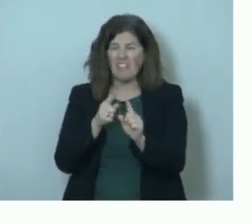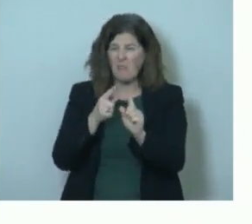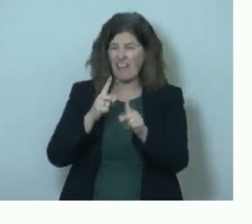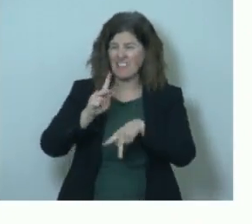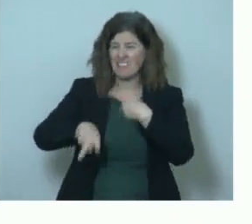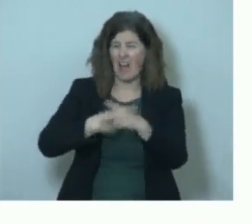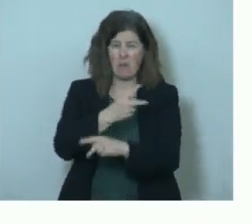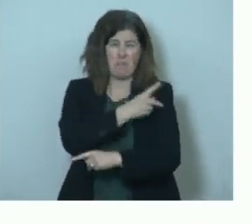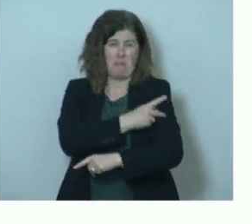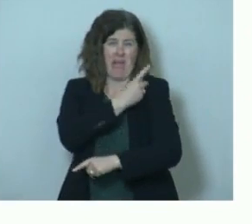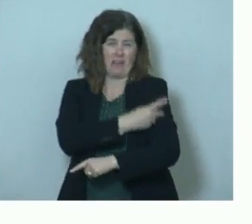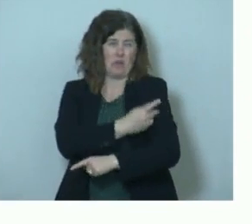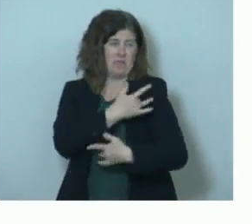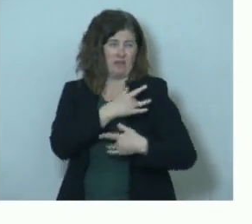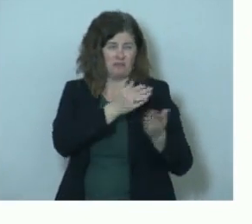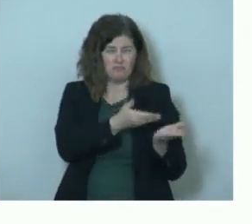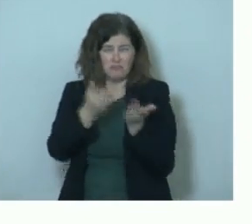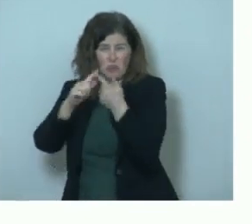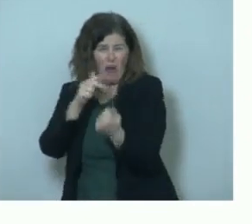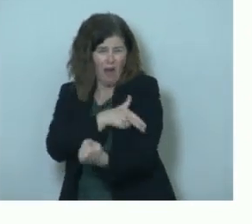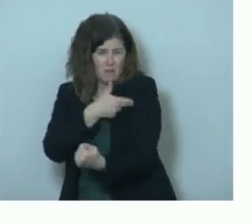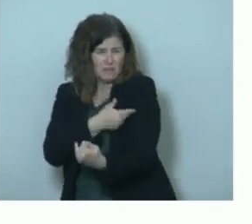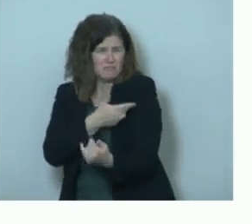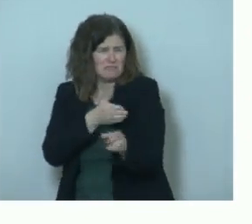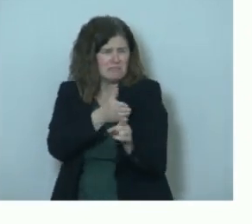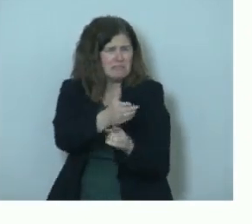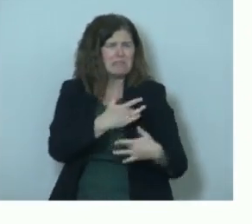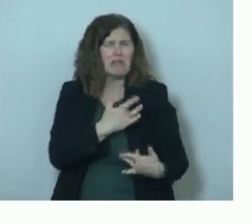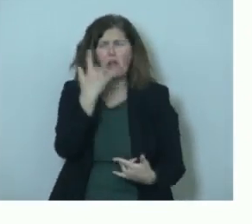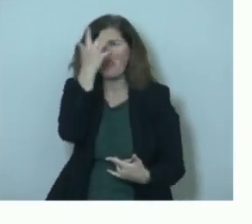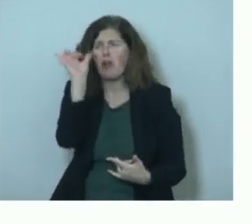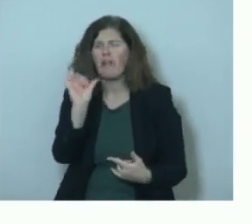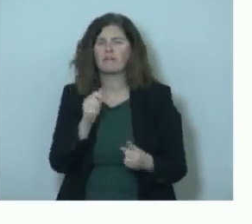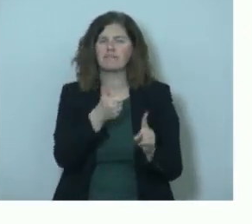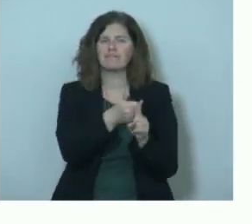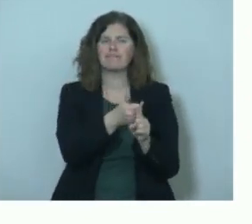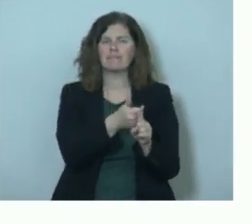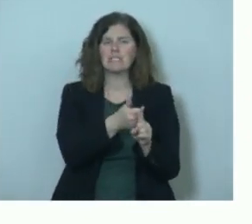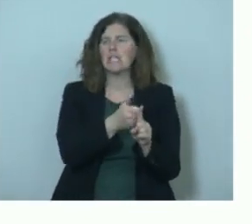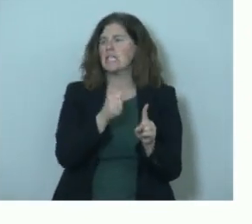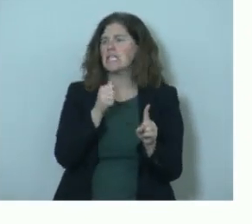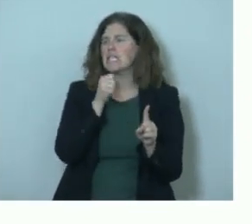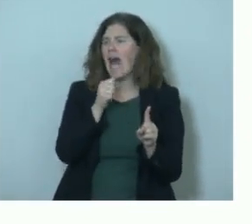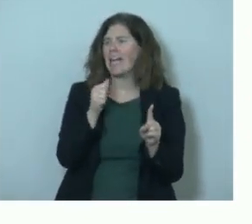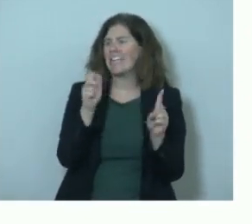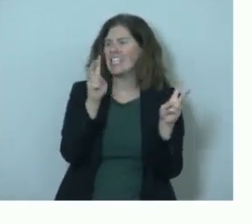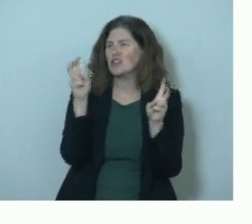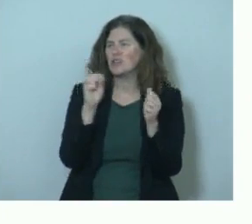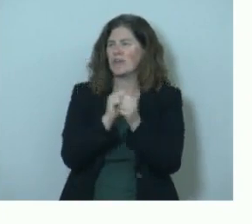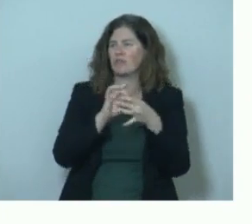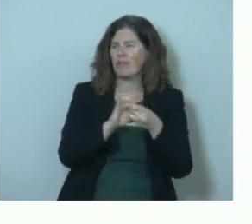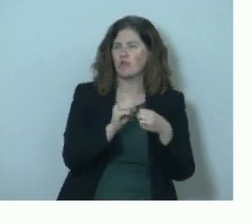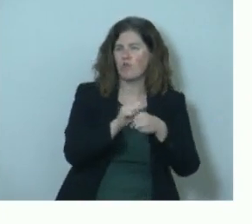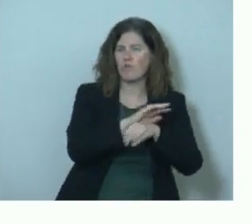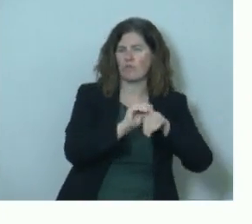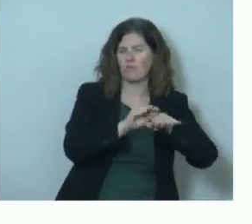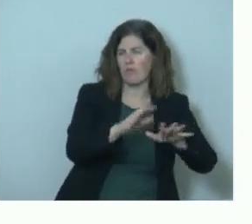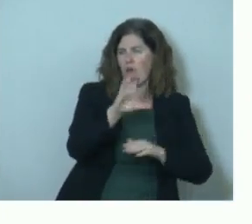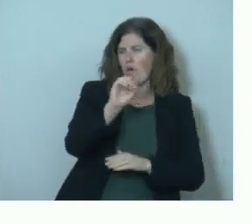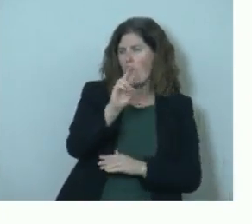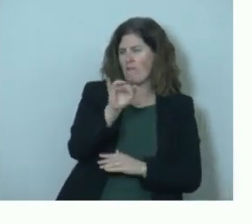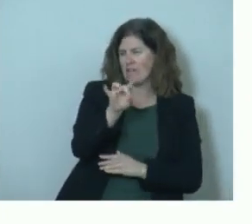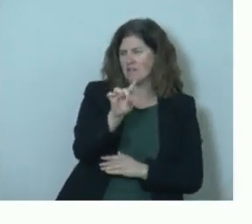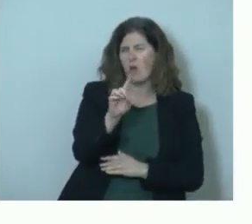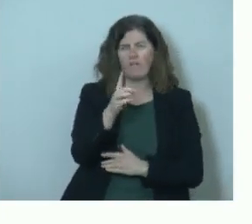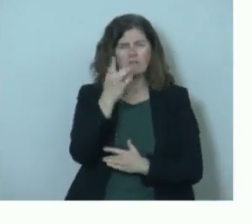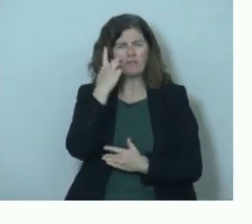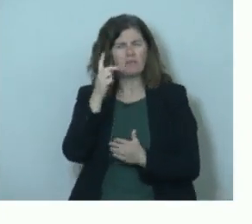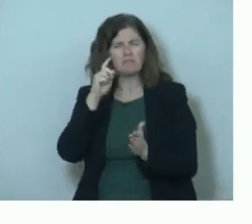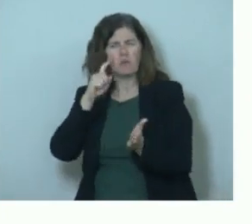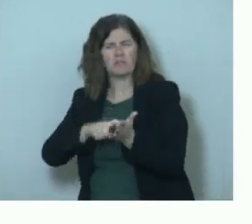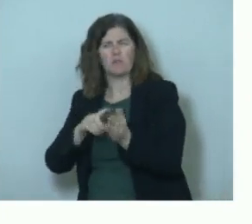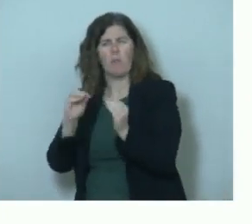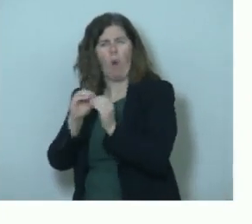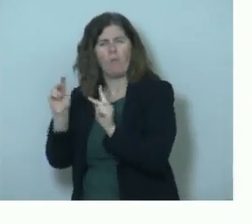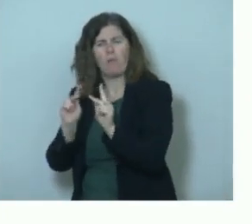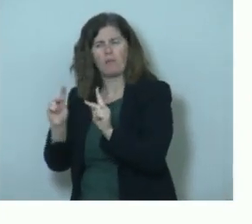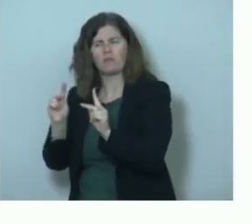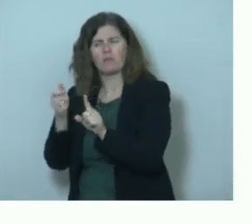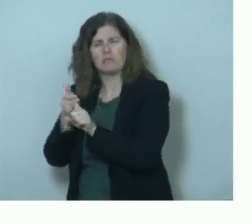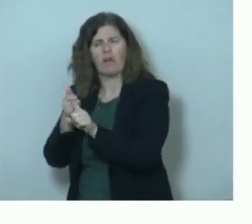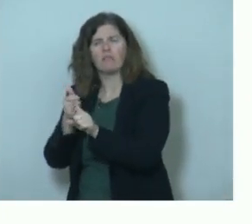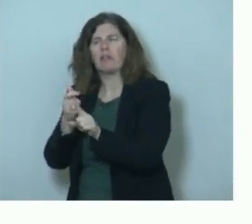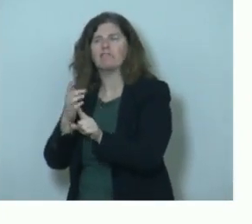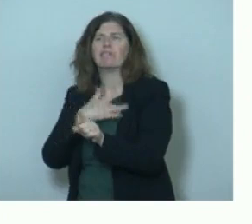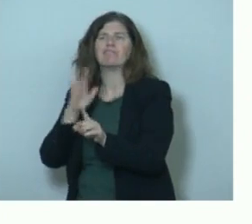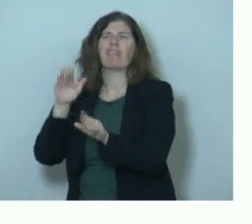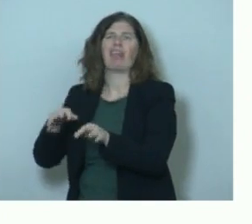ALSO I WANTED TO MENTION THAT THE MAIN TYPE OF PATIENT THAT IS FILLING UP HOSPITAL BEDS RIGHT NOW ARE PEOPLE WITH NON-COVID MEDICAL CONDITIONS.